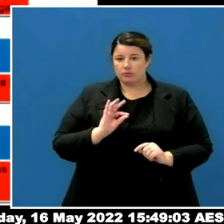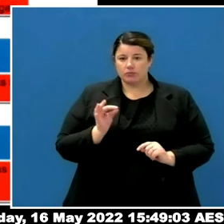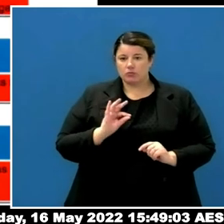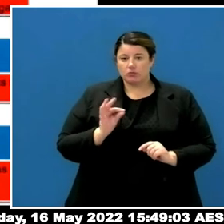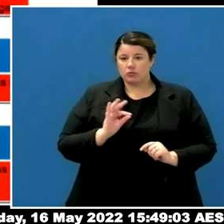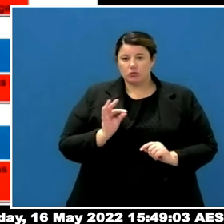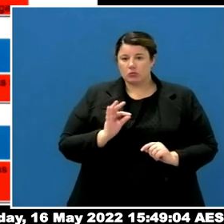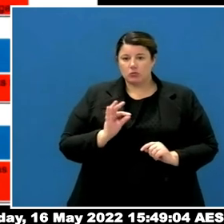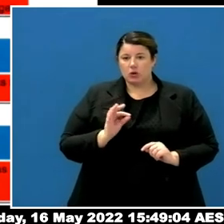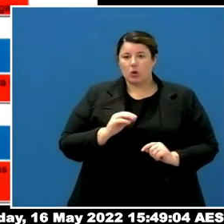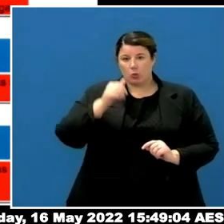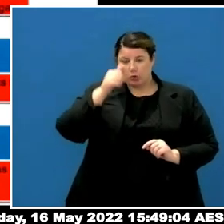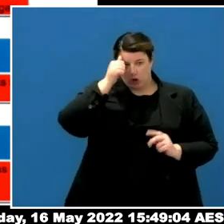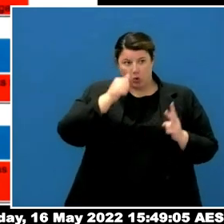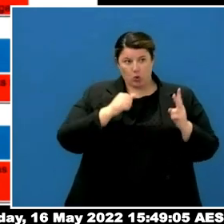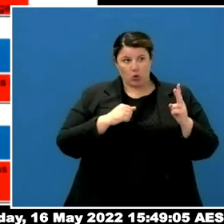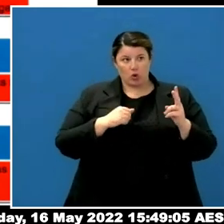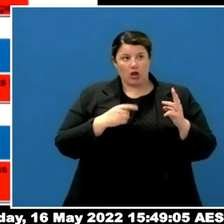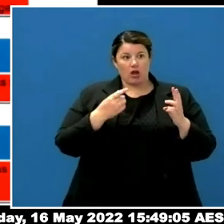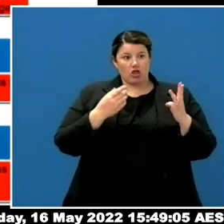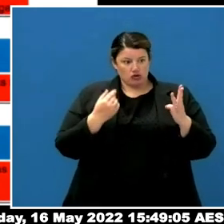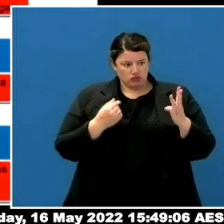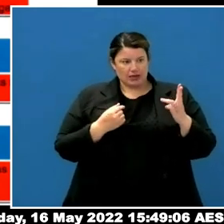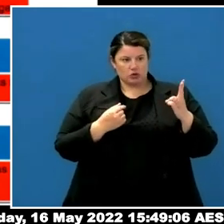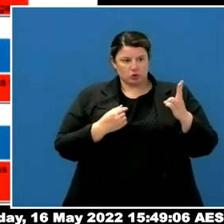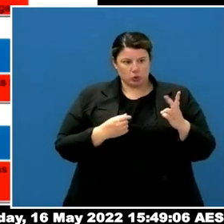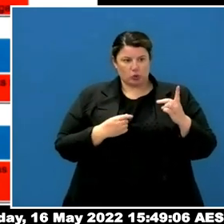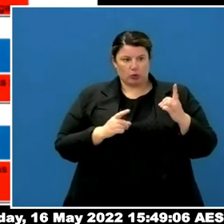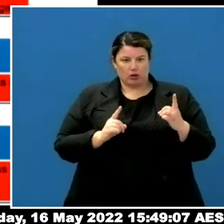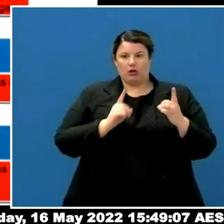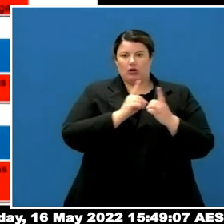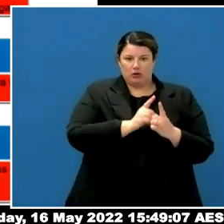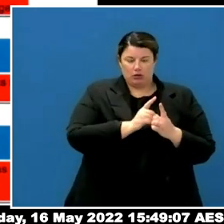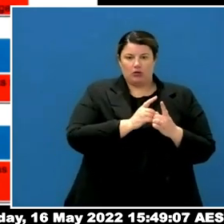That was all, the suggested adjustments and again, to be thorough, there